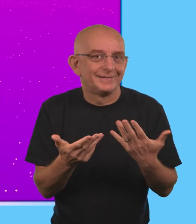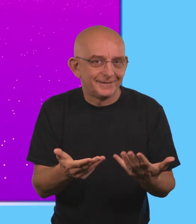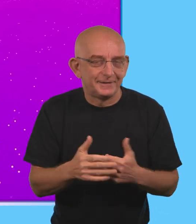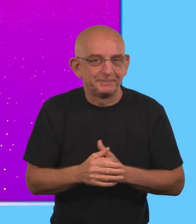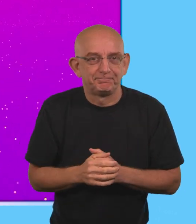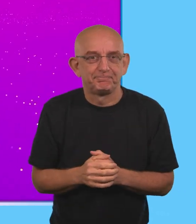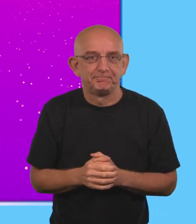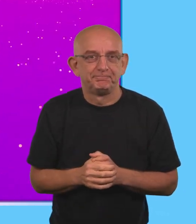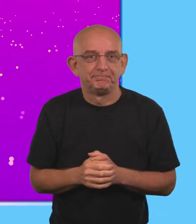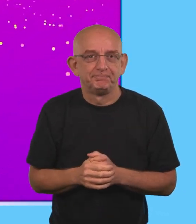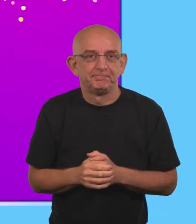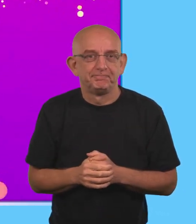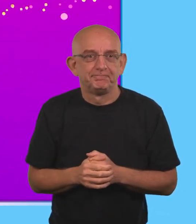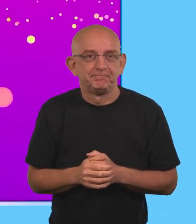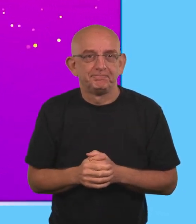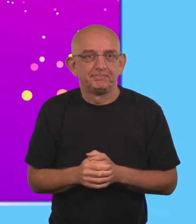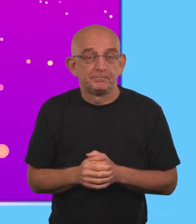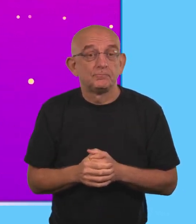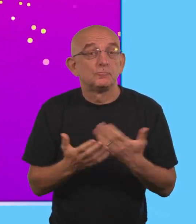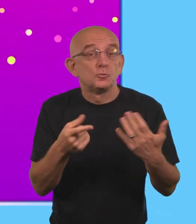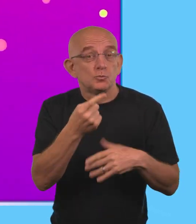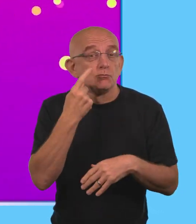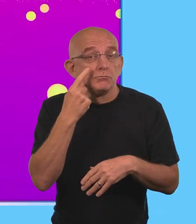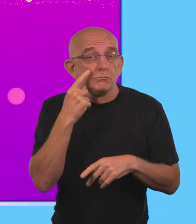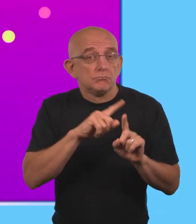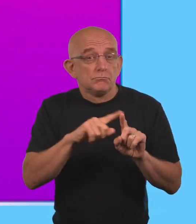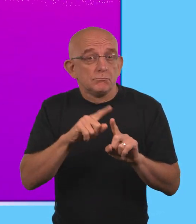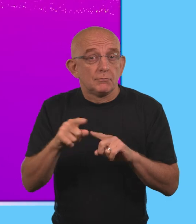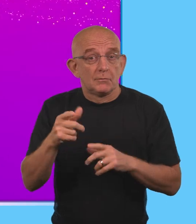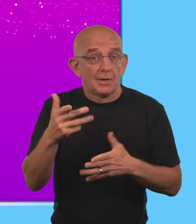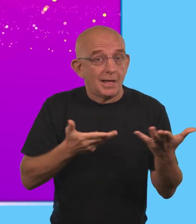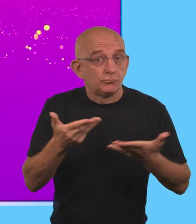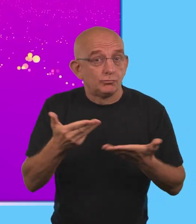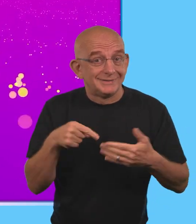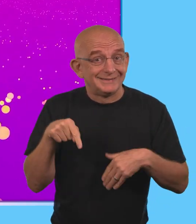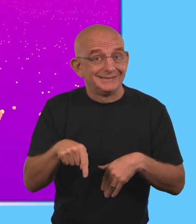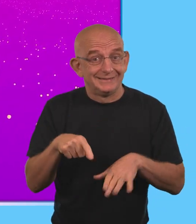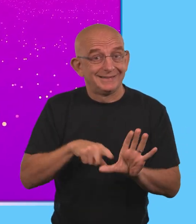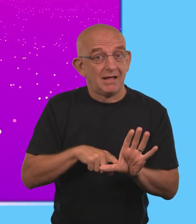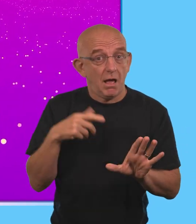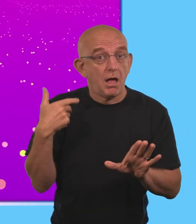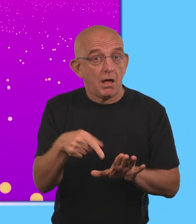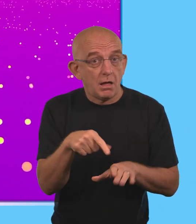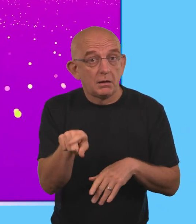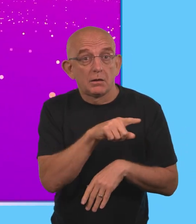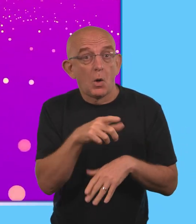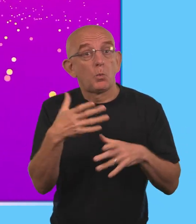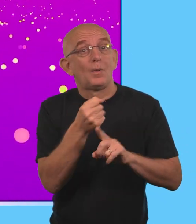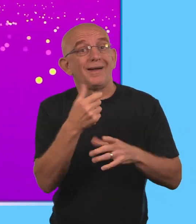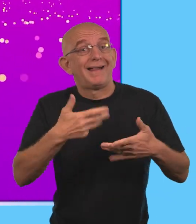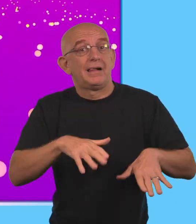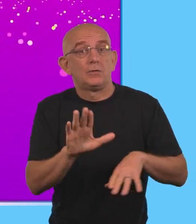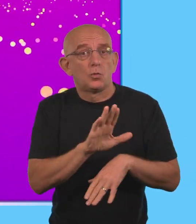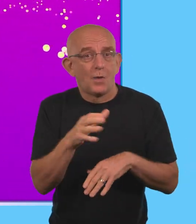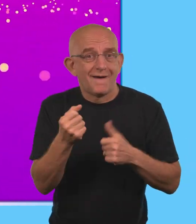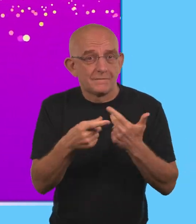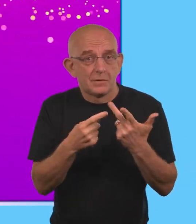And of course, if you want to see how it can be done and also have a lot of fun along the way, please do check out all the entries that were submitted this year.